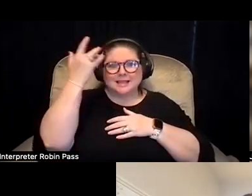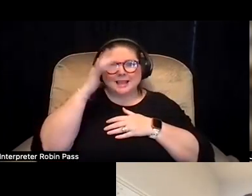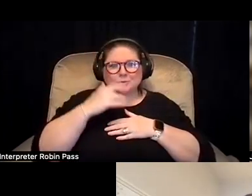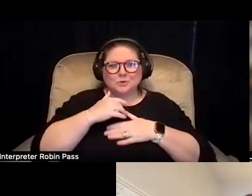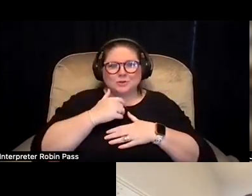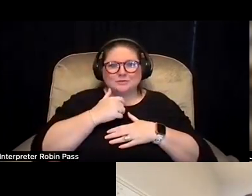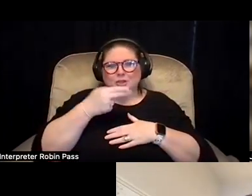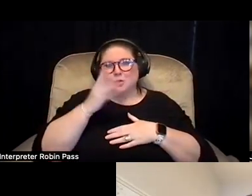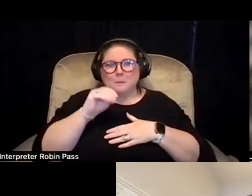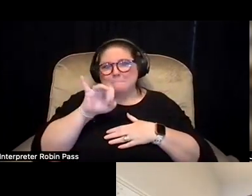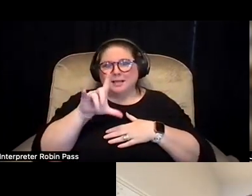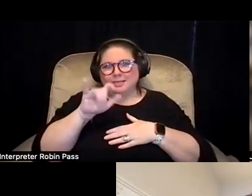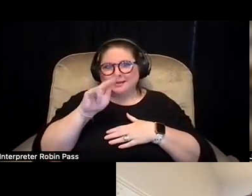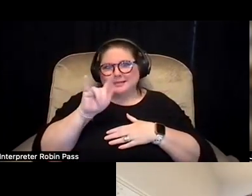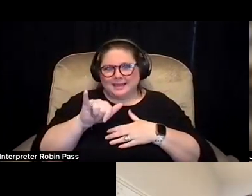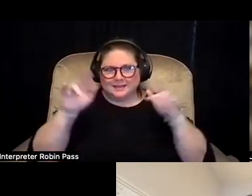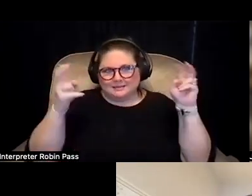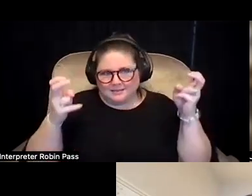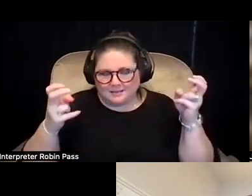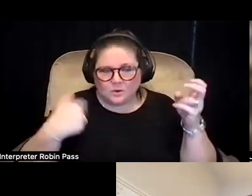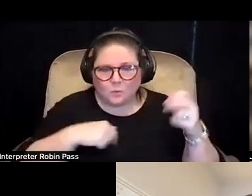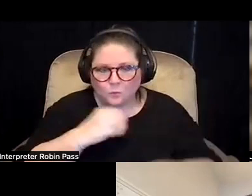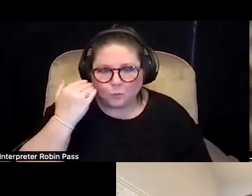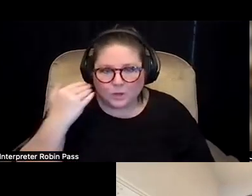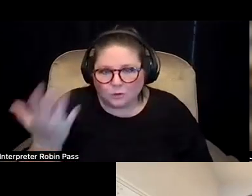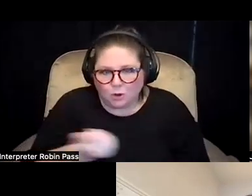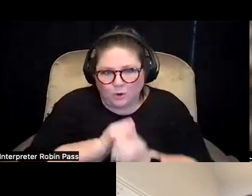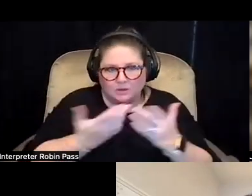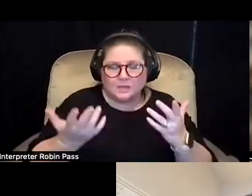educator which is that we don't know everything sometimes we want to wait until we know everything